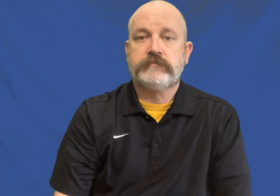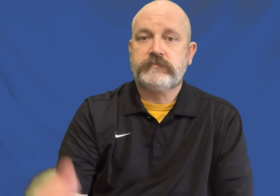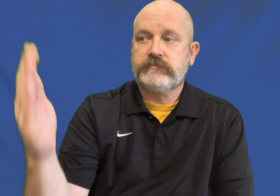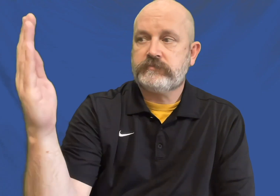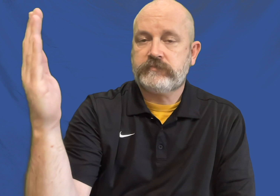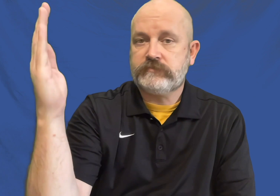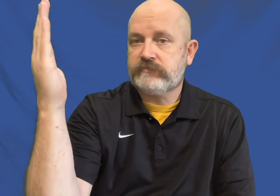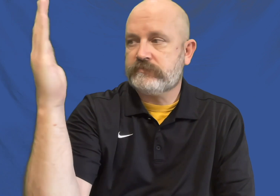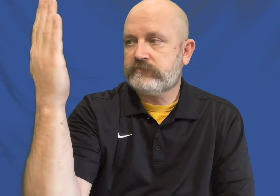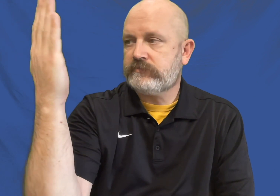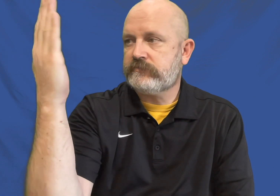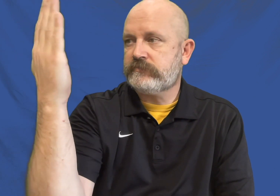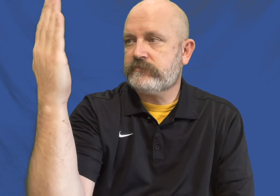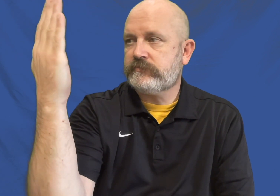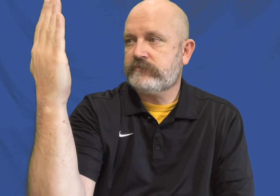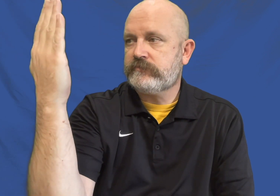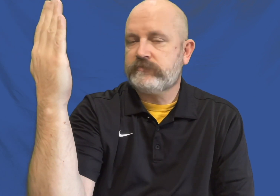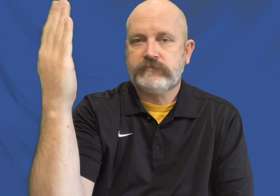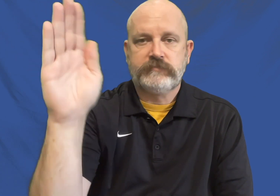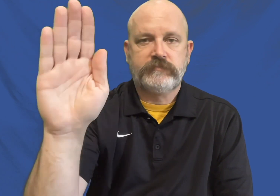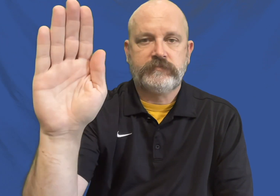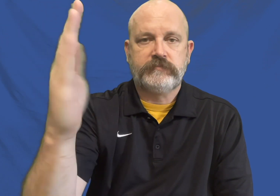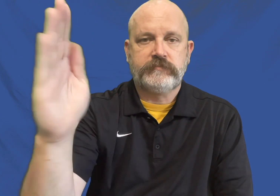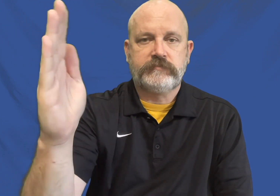Hand is flat and moves back and forth. Mirror.